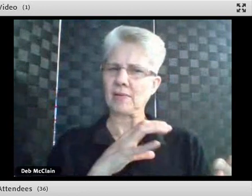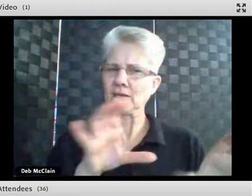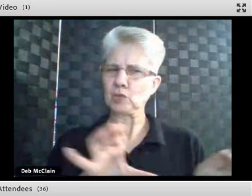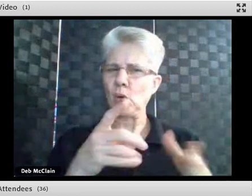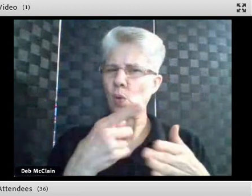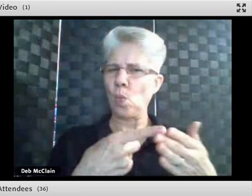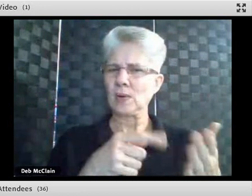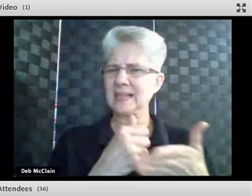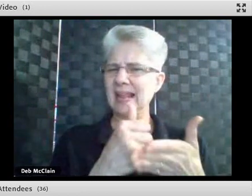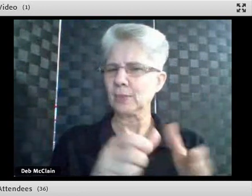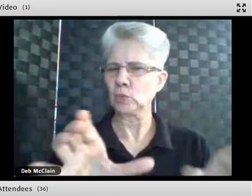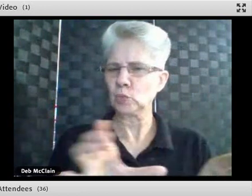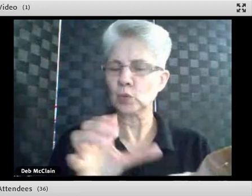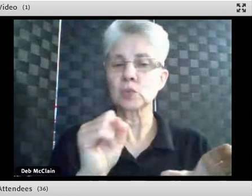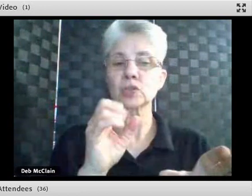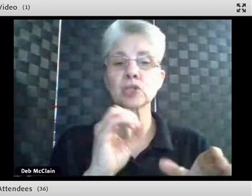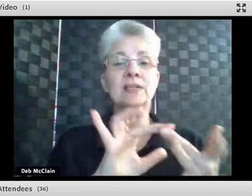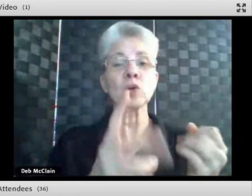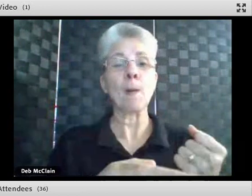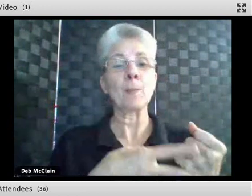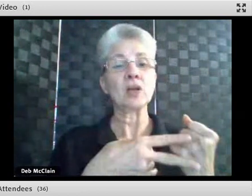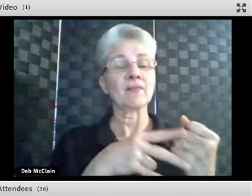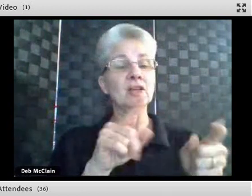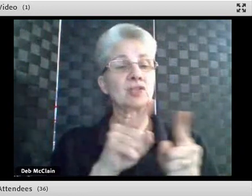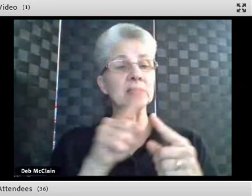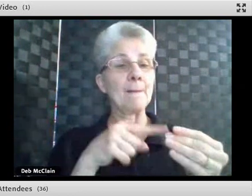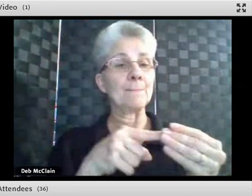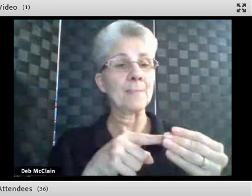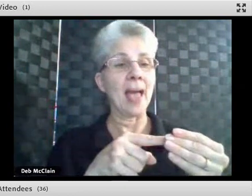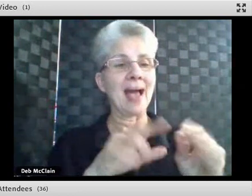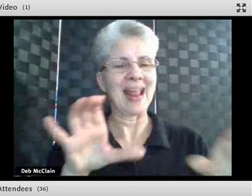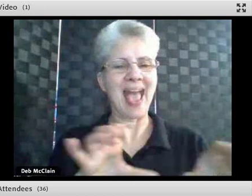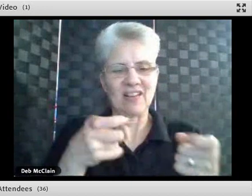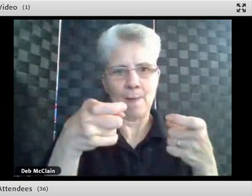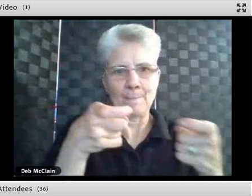What is that helping you do? So digital preservation is all about active management of your